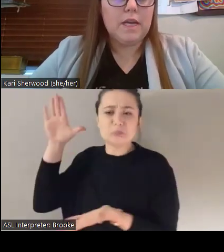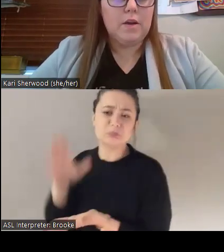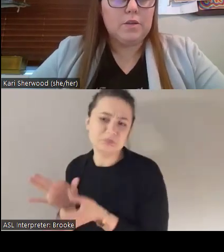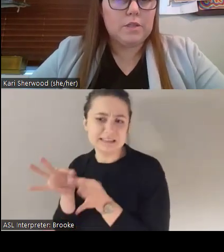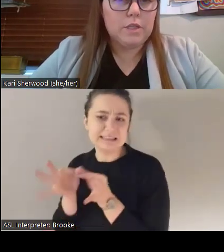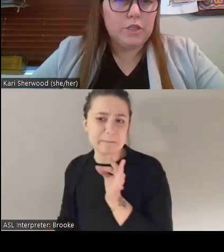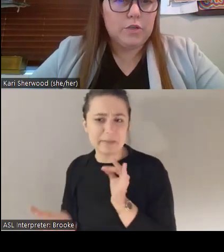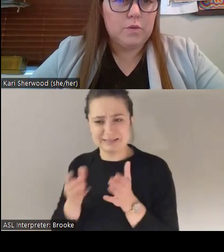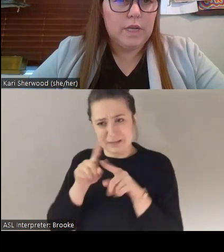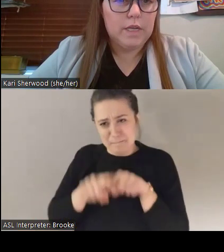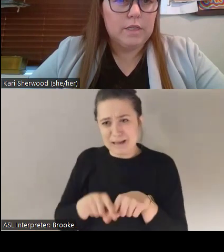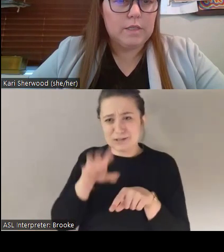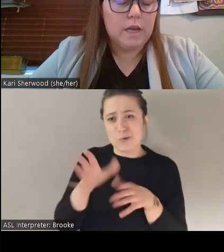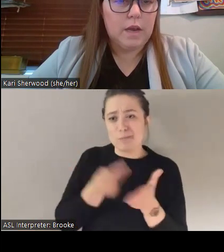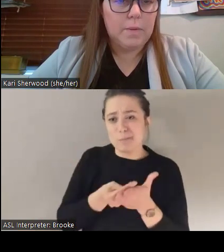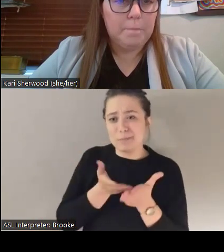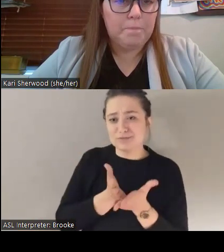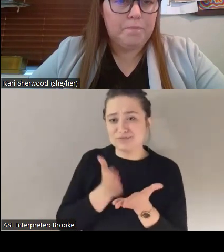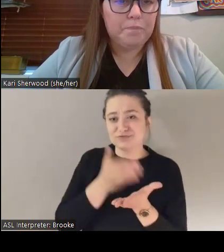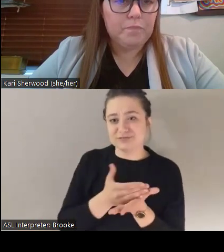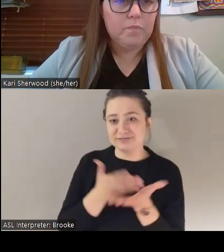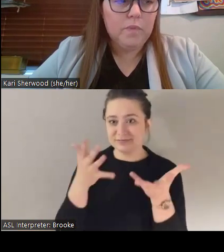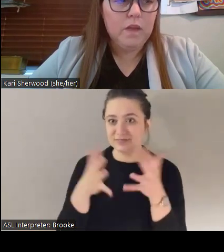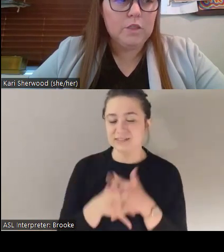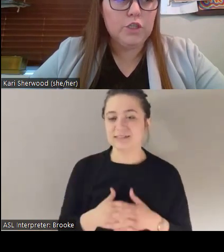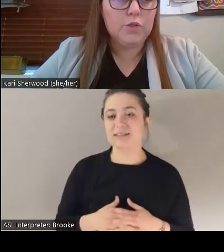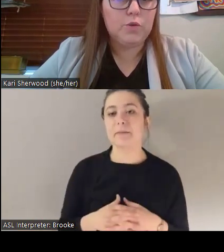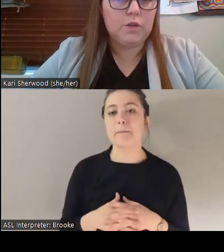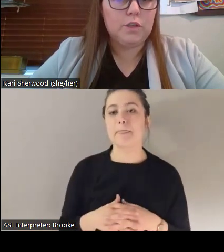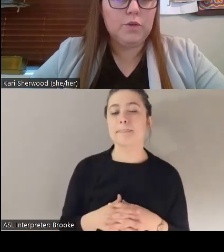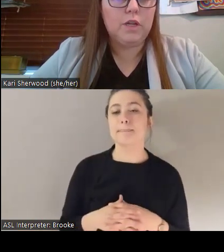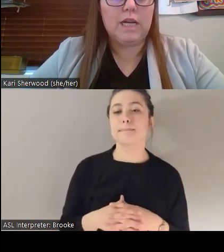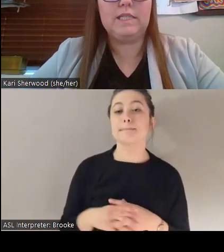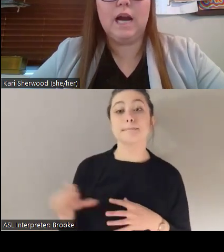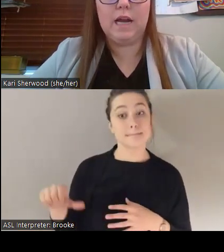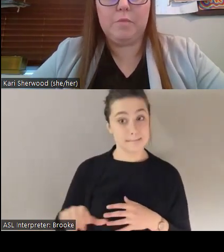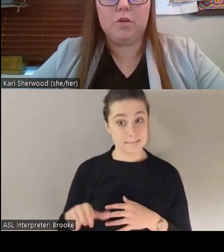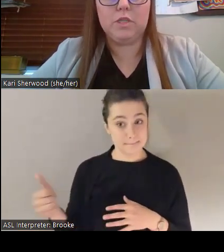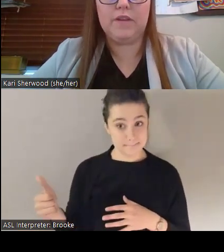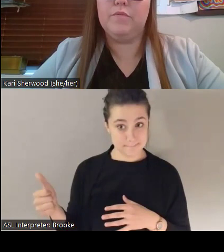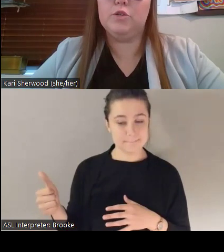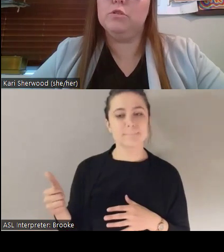Something else to do is to utilize timers, like visual